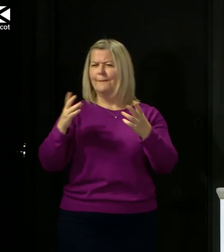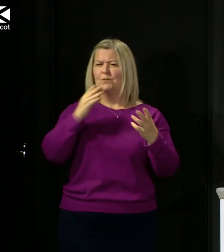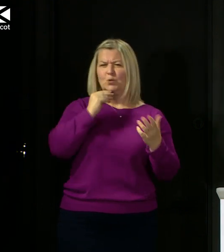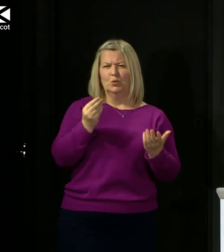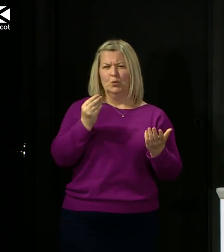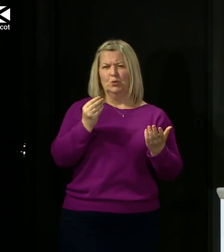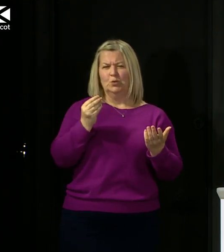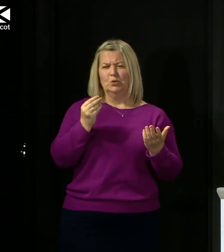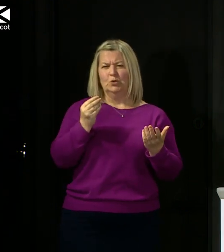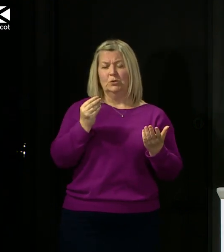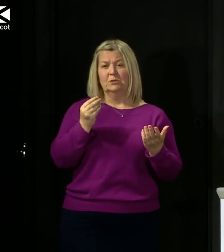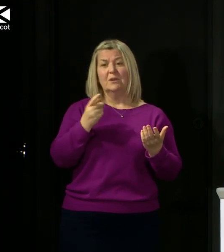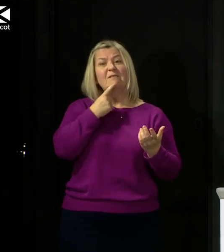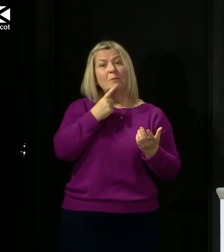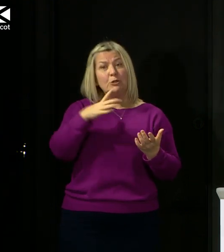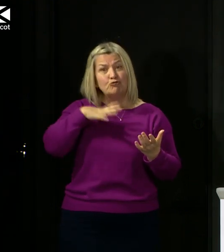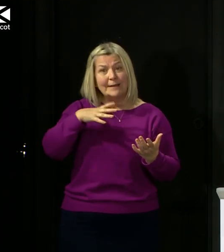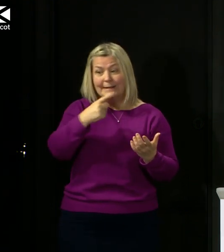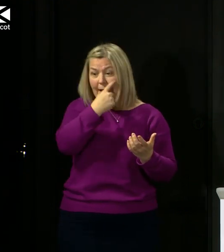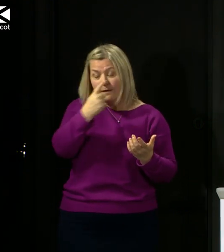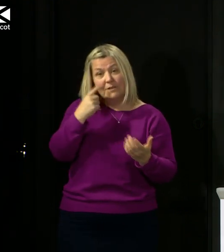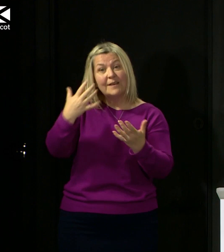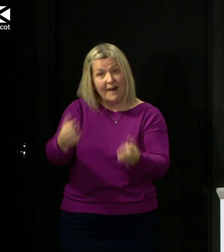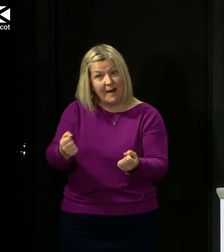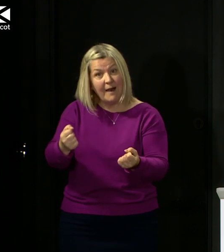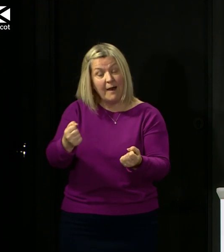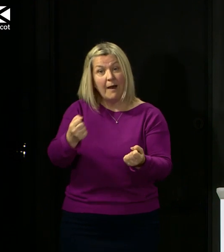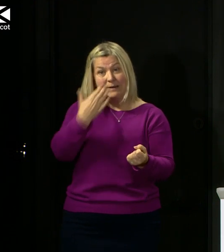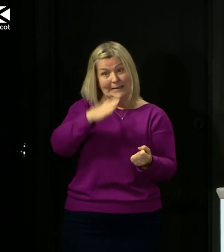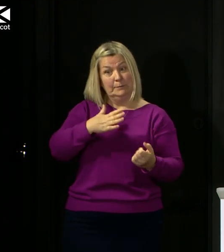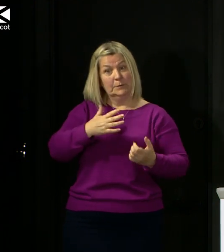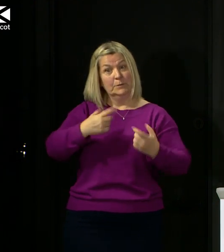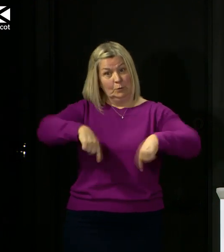what I think all of the data shows us is that we are clearly on a downward trajectory of